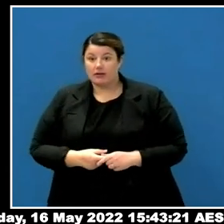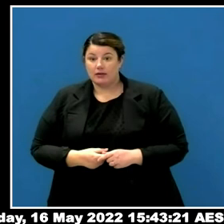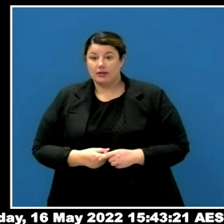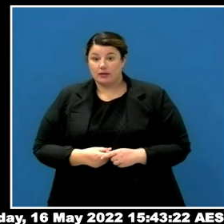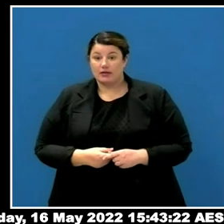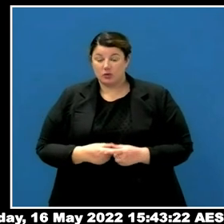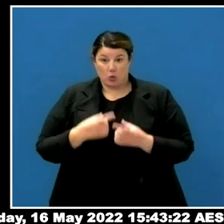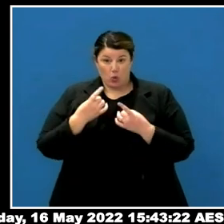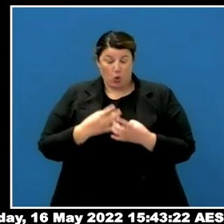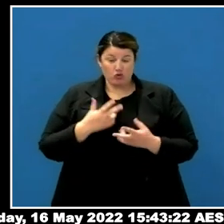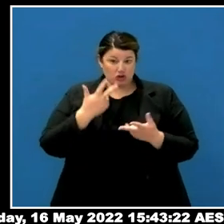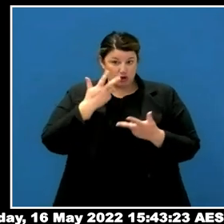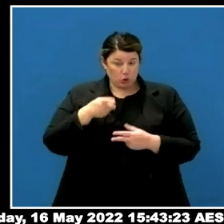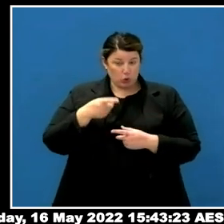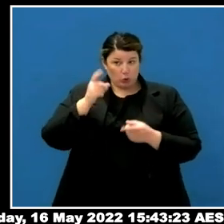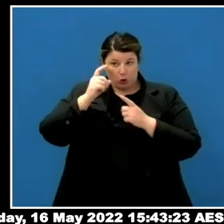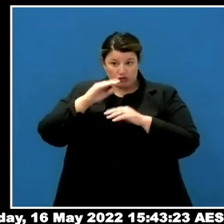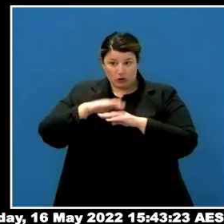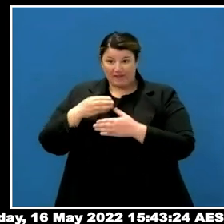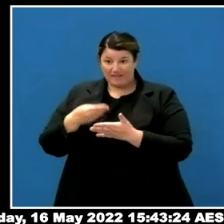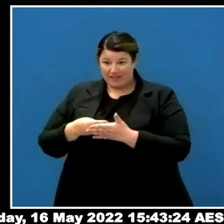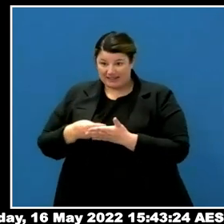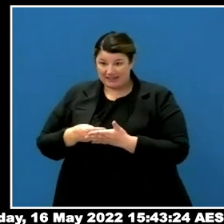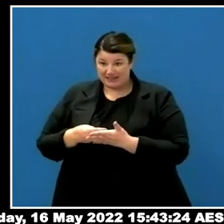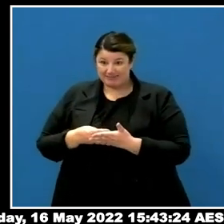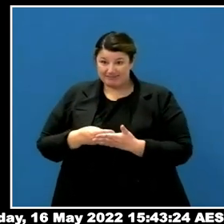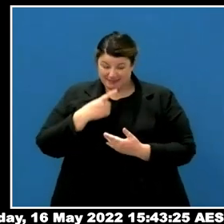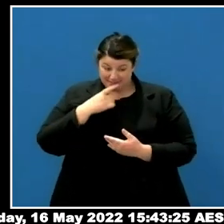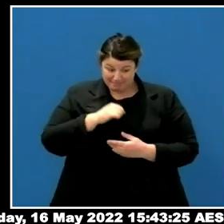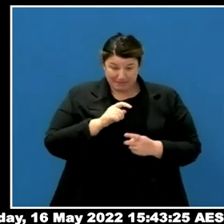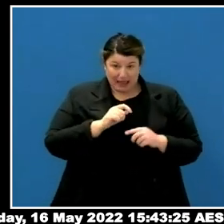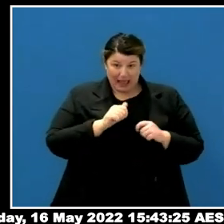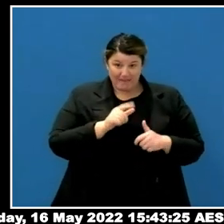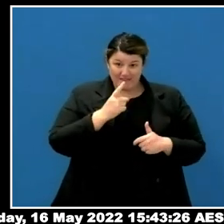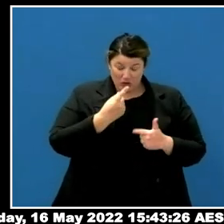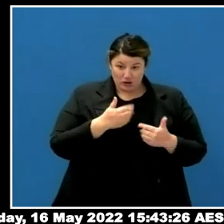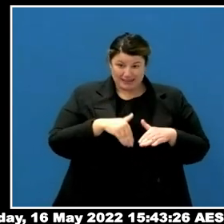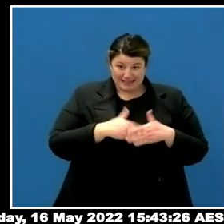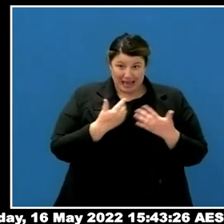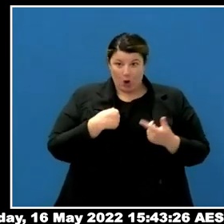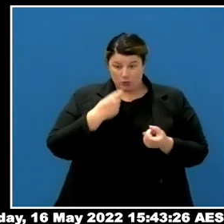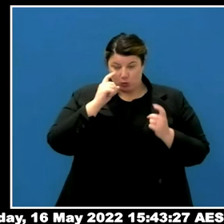The very first day. MR FOGARTY: Of Club Afford. And this is - he's still in year 12, the transition phrase.